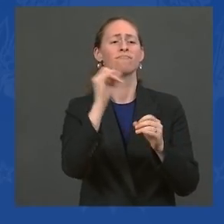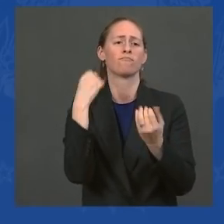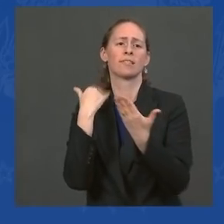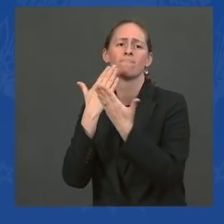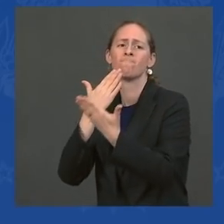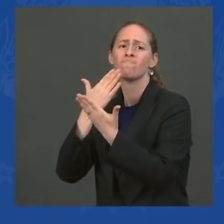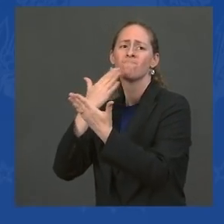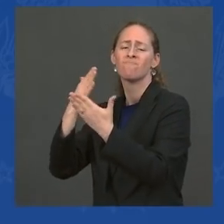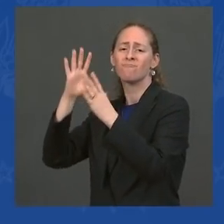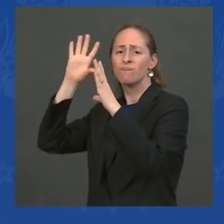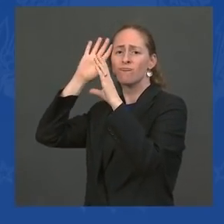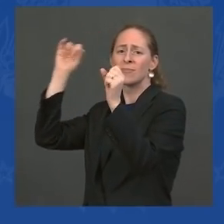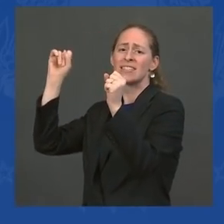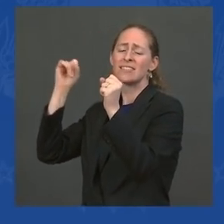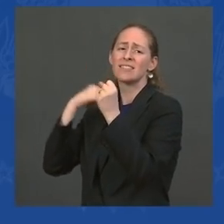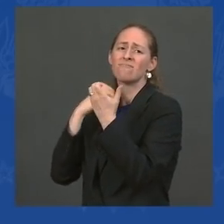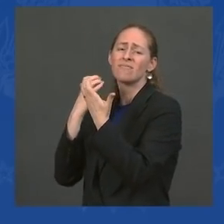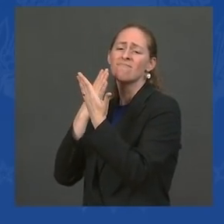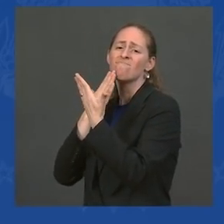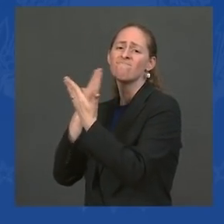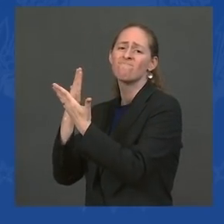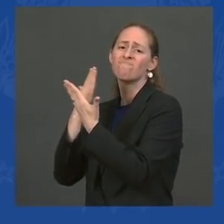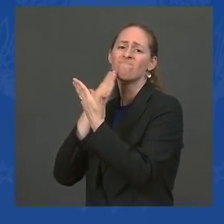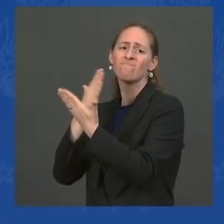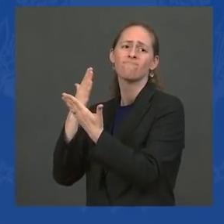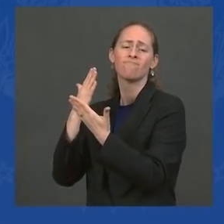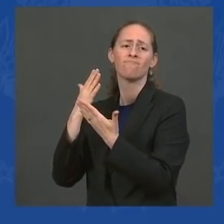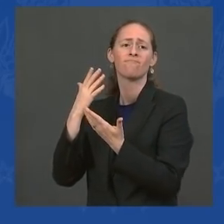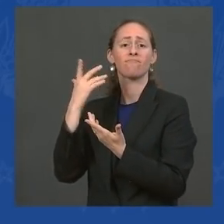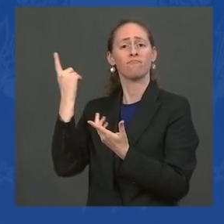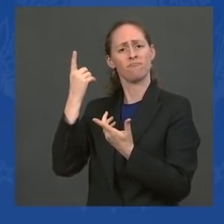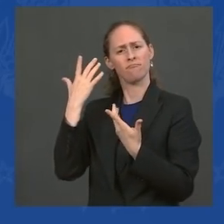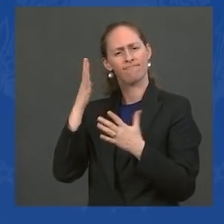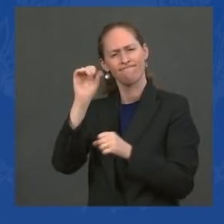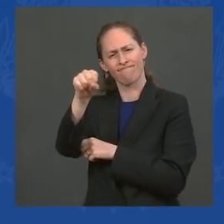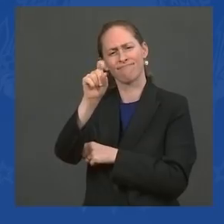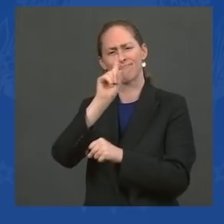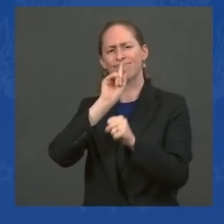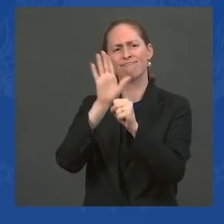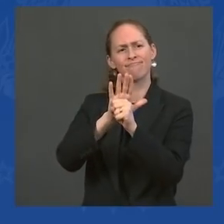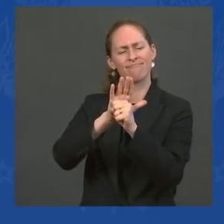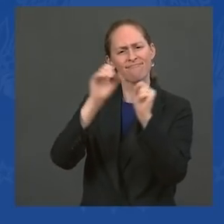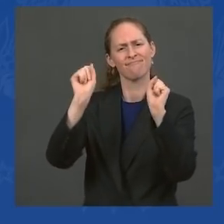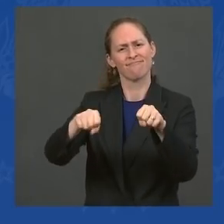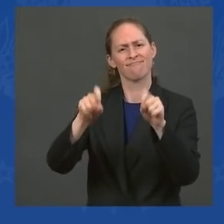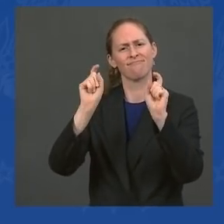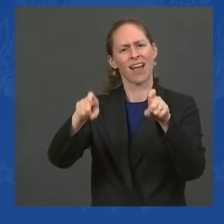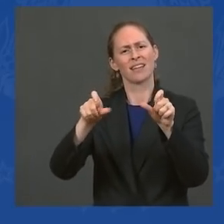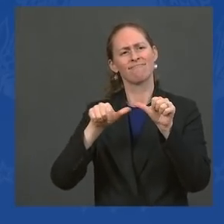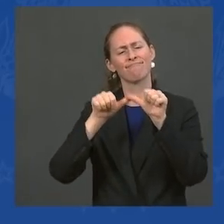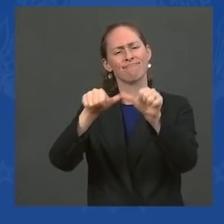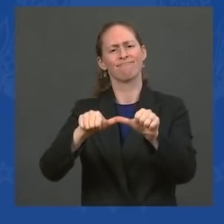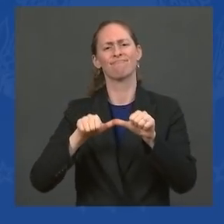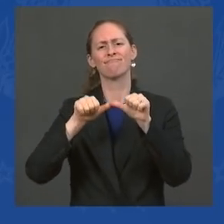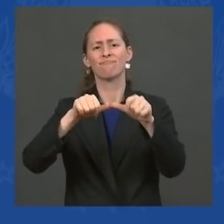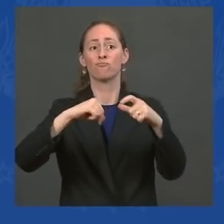for the profound action you are taking today to permanently protect the homelands of our ancestors.